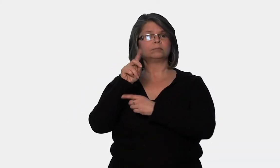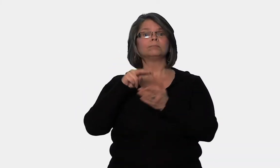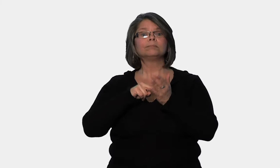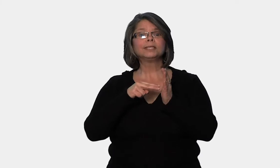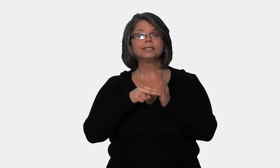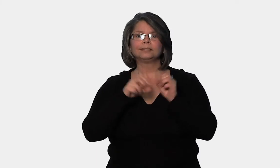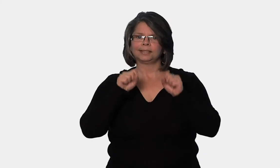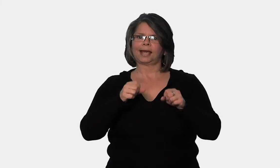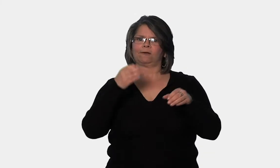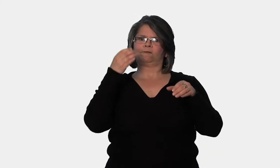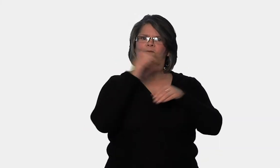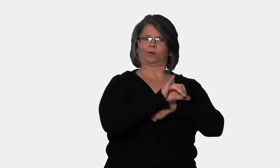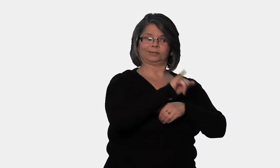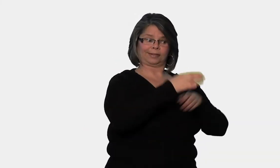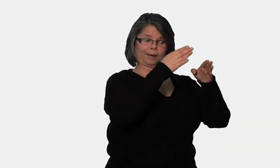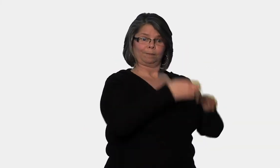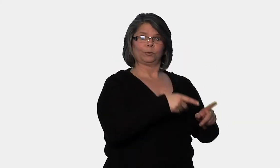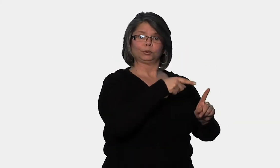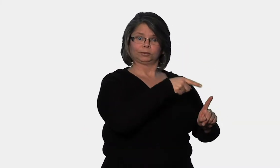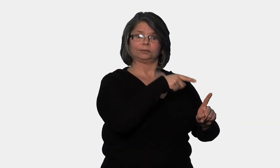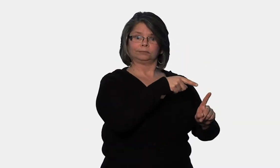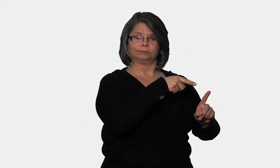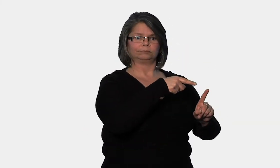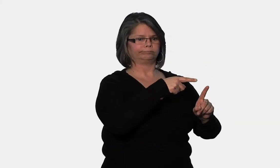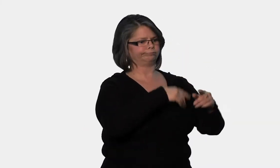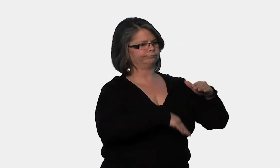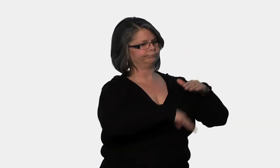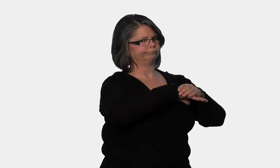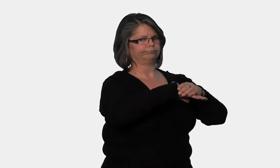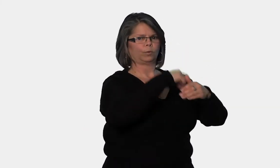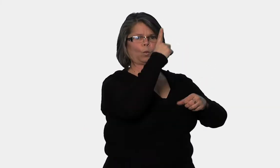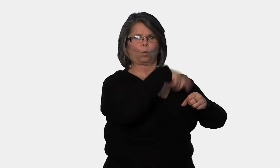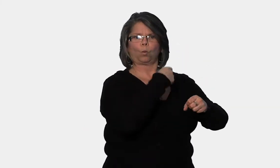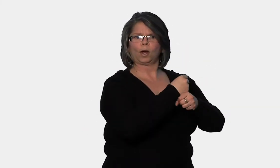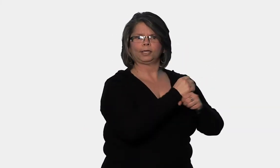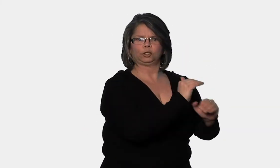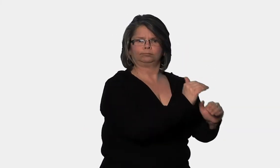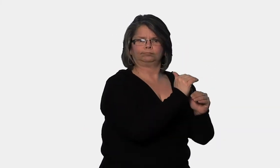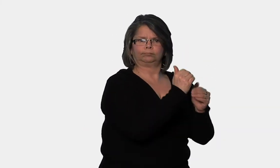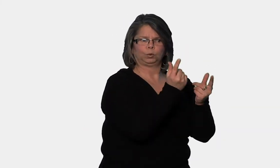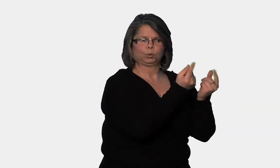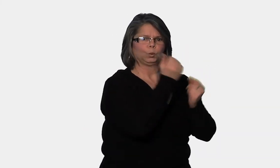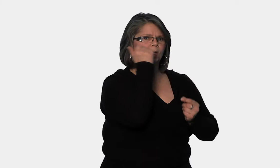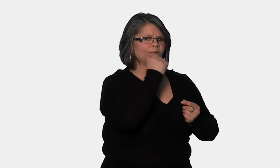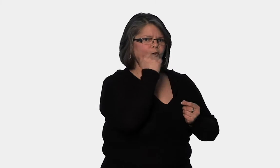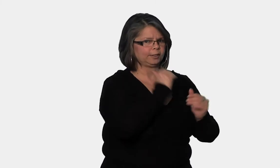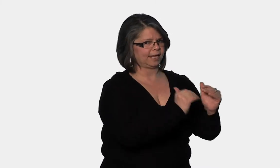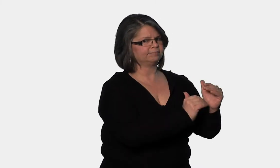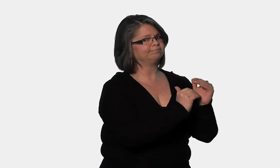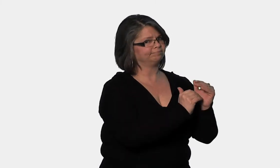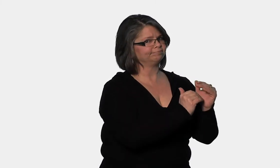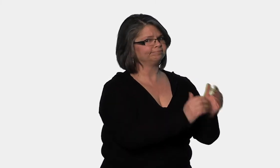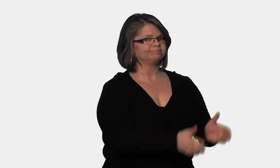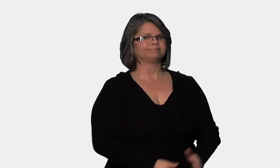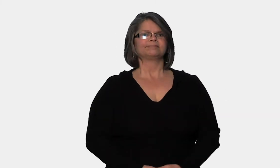it can order conditions on what that person can do, for up to a year.